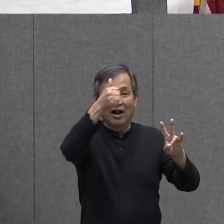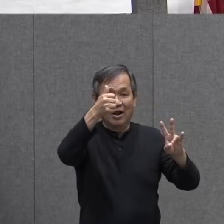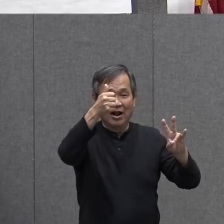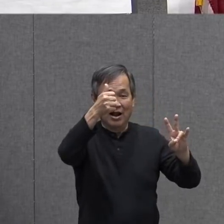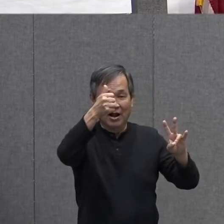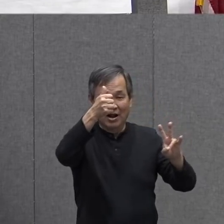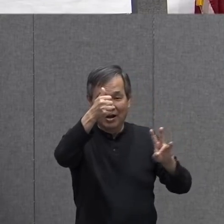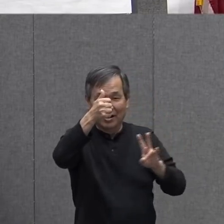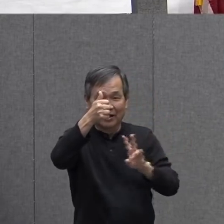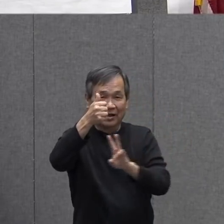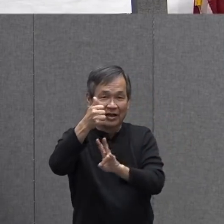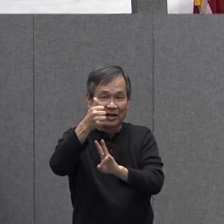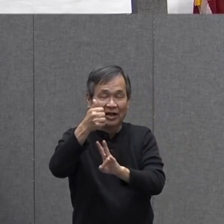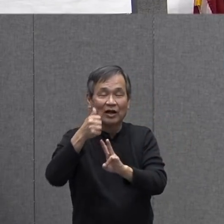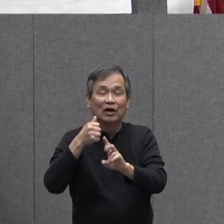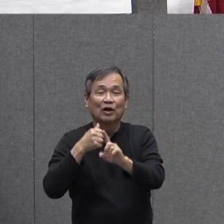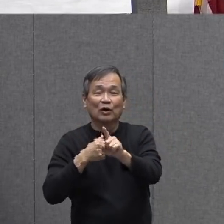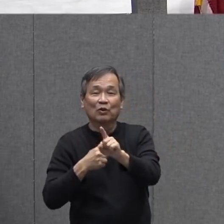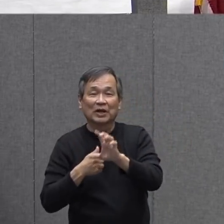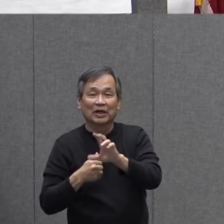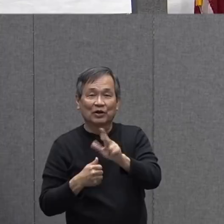That's right, 137.